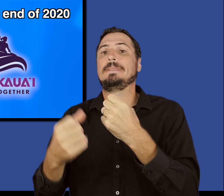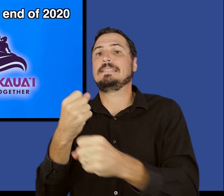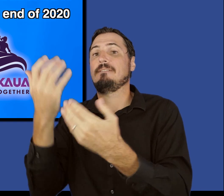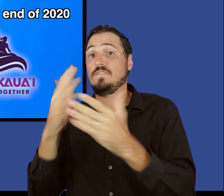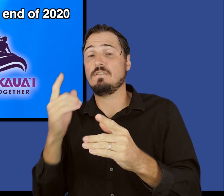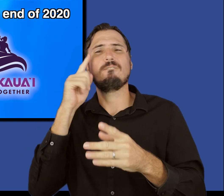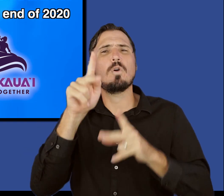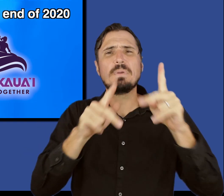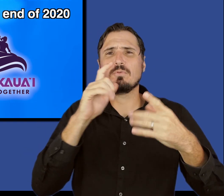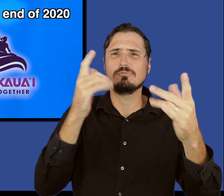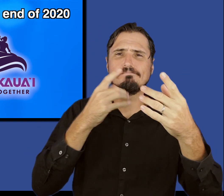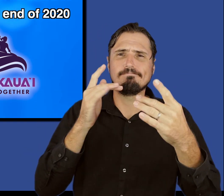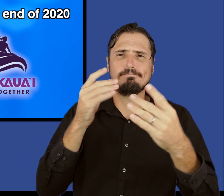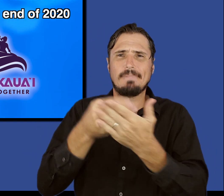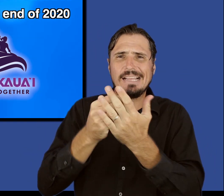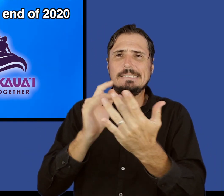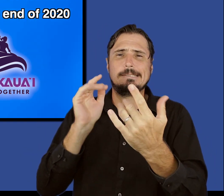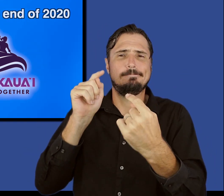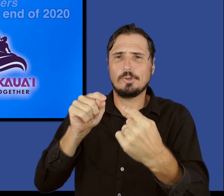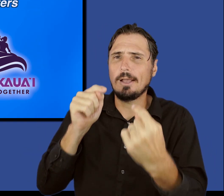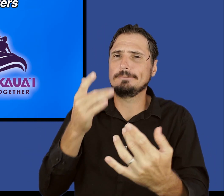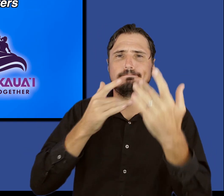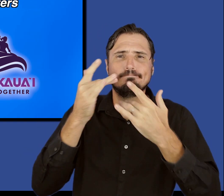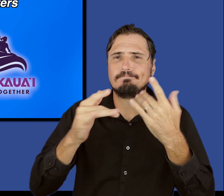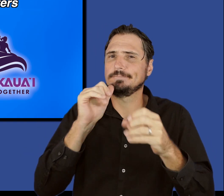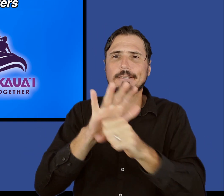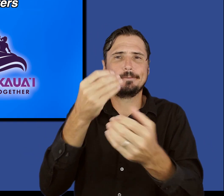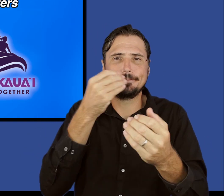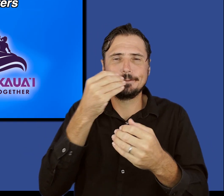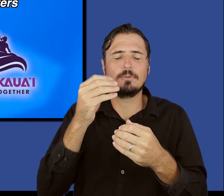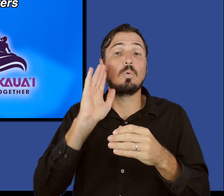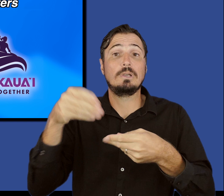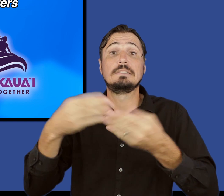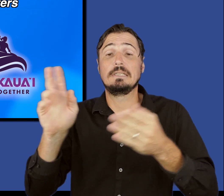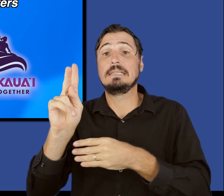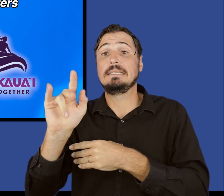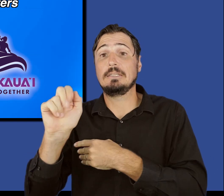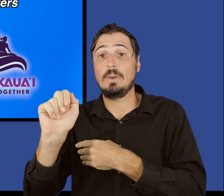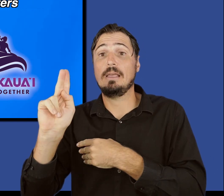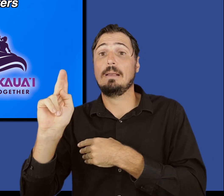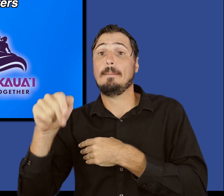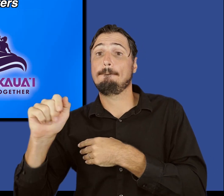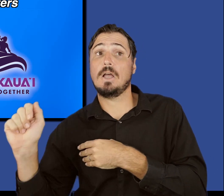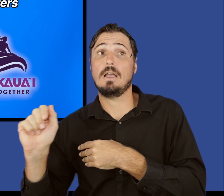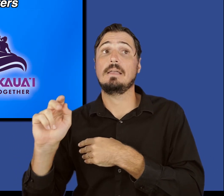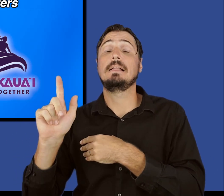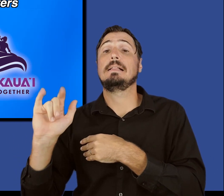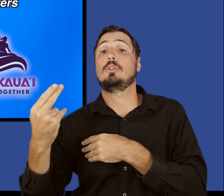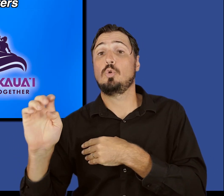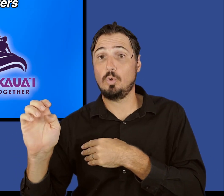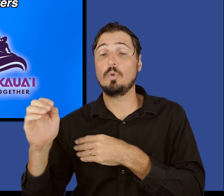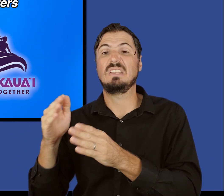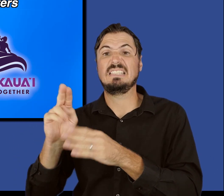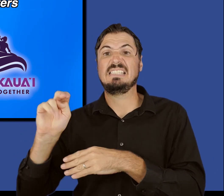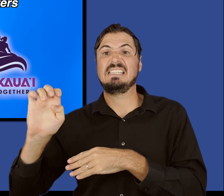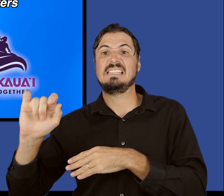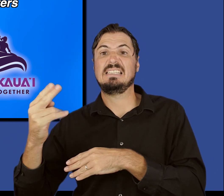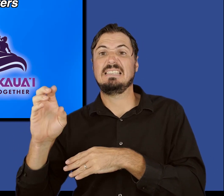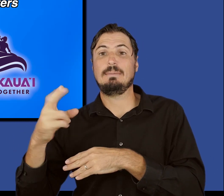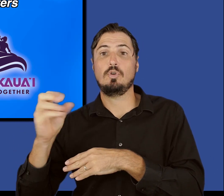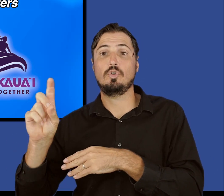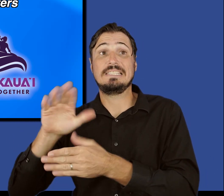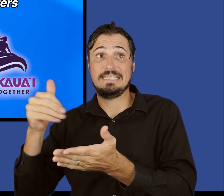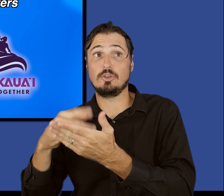Distributions are at the Kilauea, Kapa‘a, and Līhu‘e neighborhood centers on Tuesdays and Thursdays; and at the Koloa, Hanapēpē, and Waimea neighborhood centers on Wednesdays